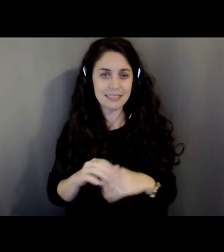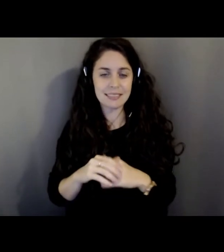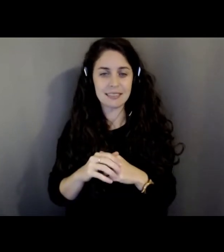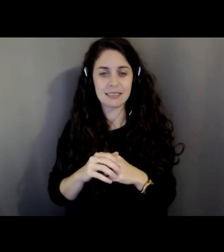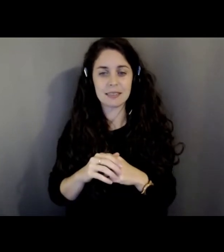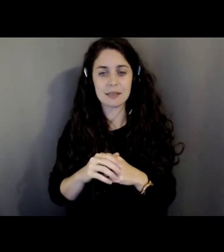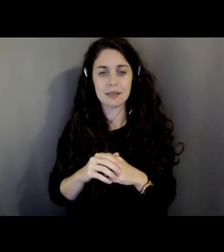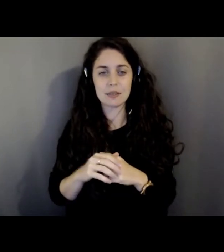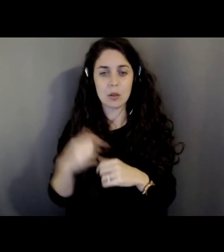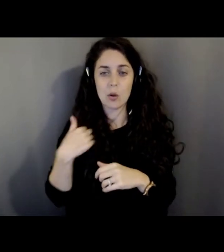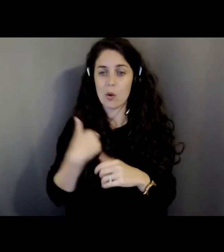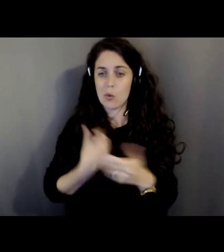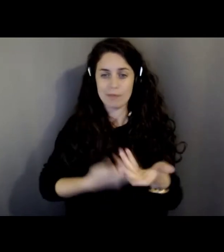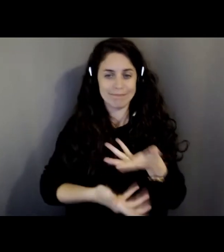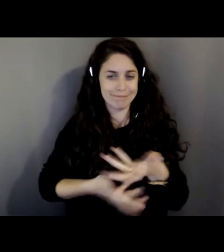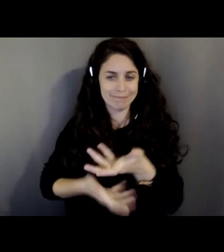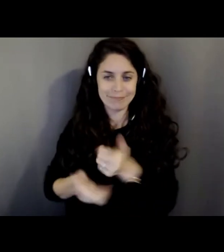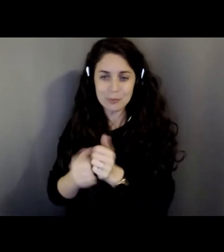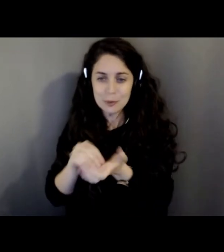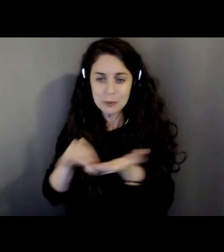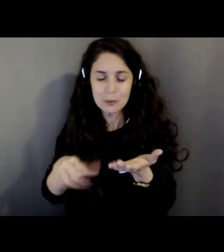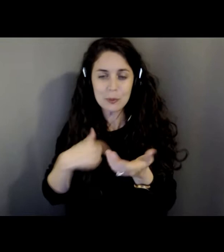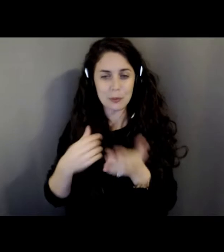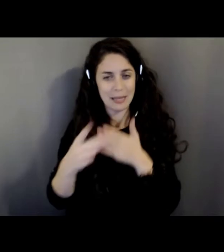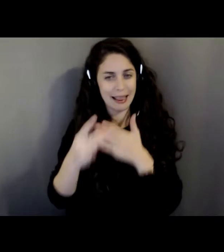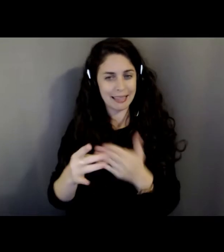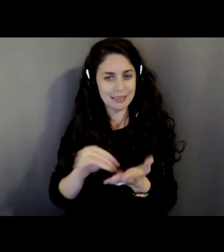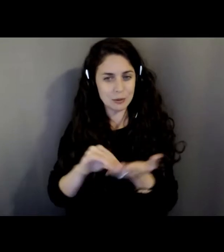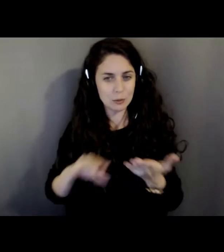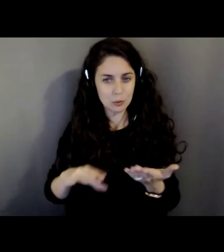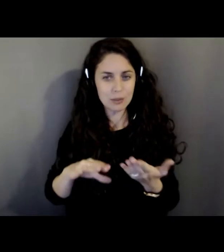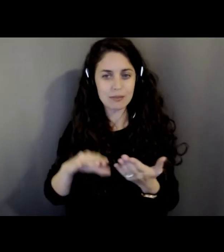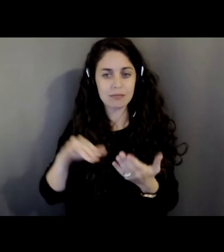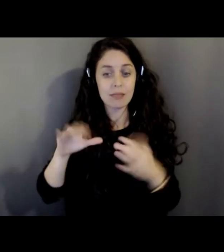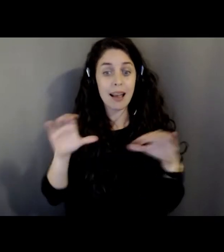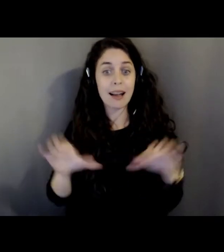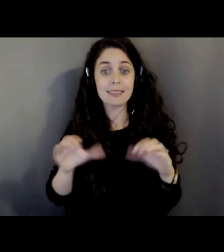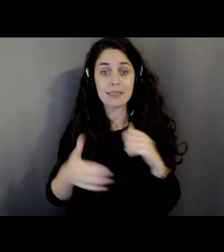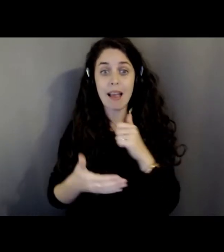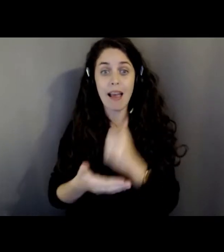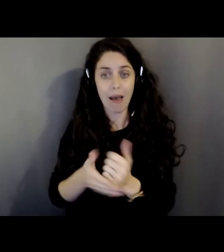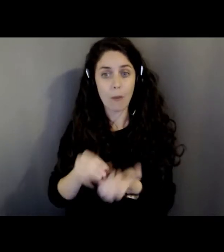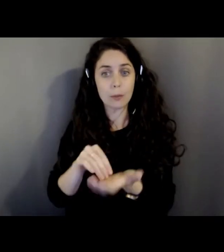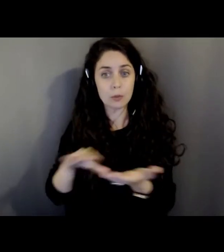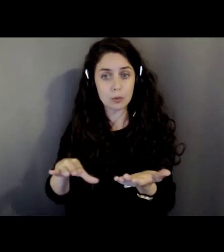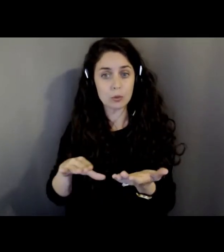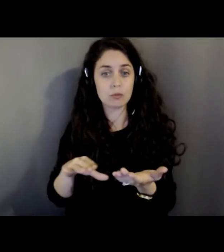engage with students in or lead students in that help students not only get to experience that